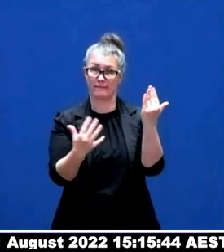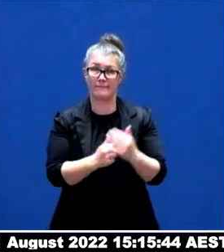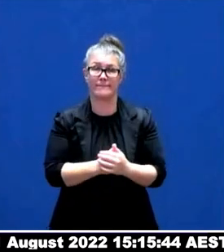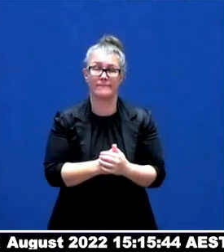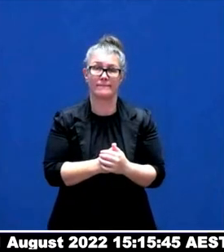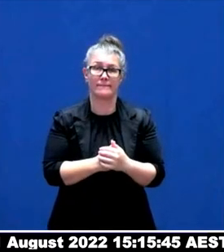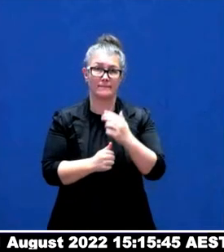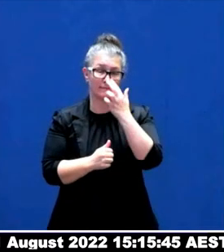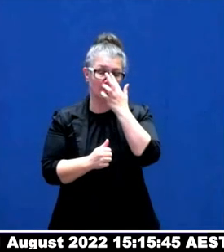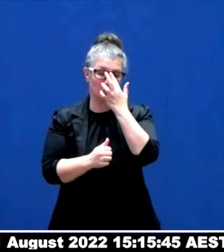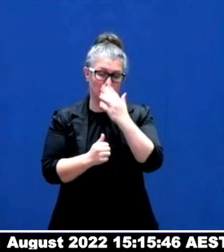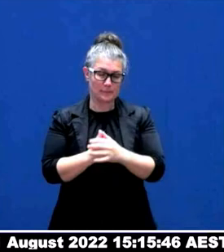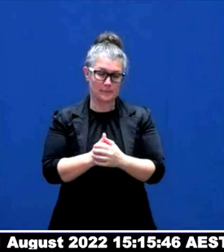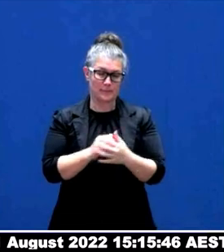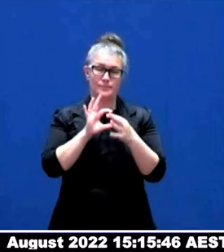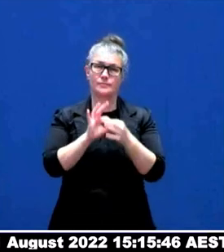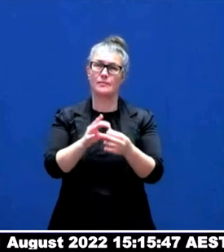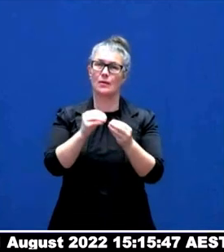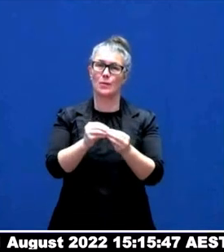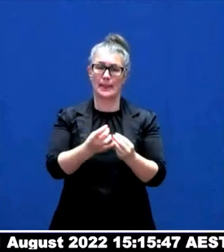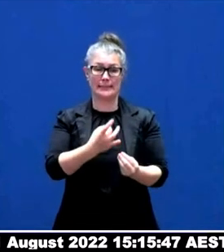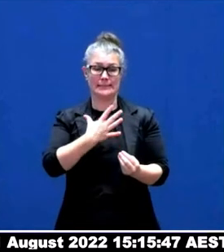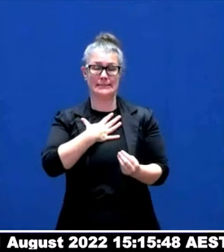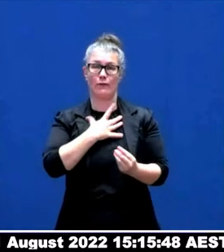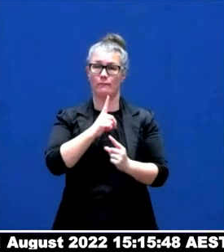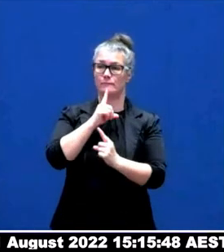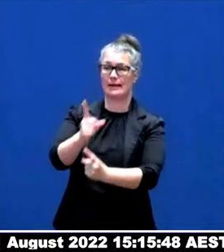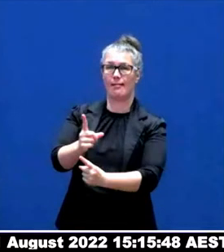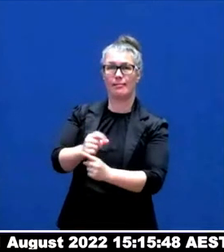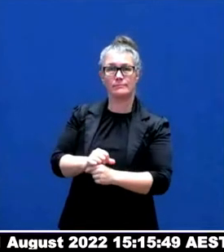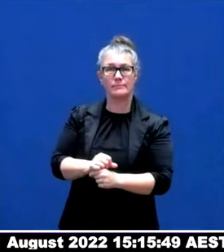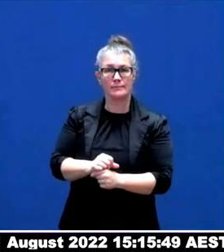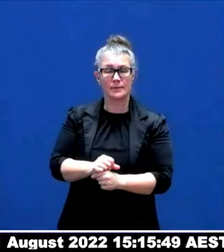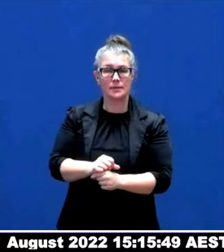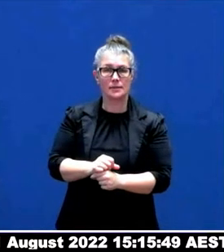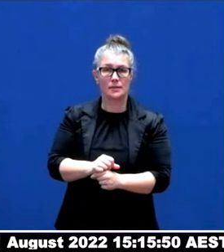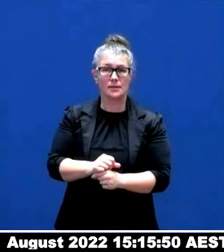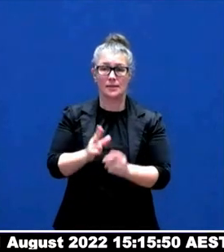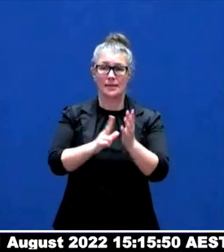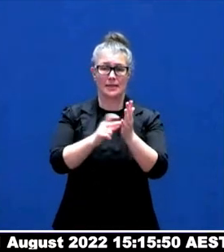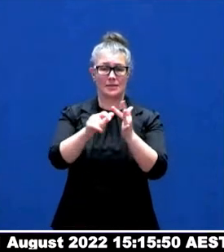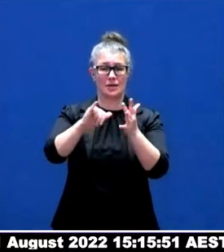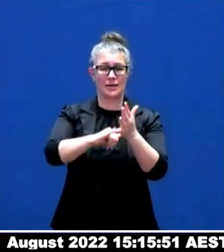relates to self-reported information from NDIS participants about the sort of housing